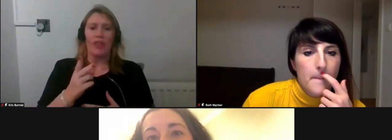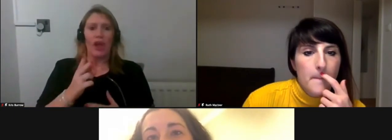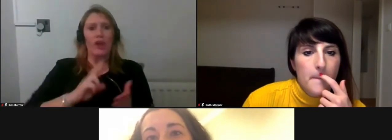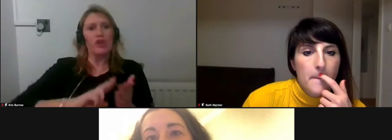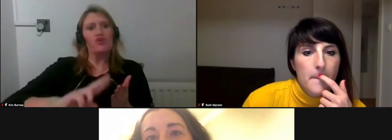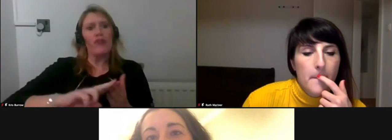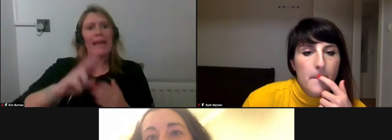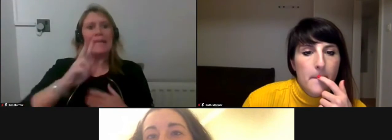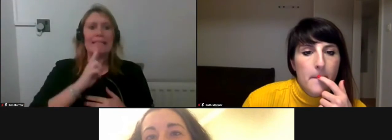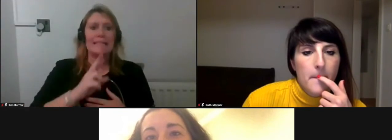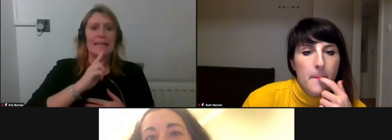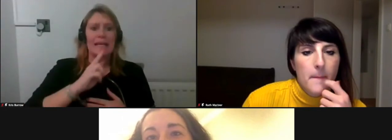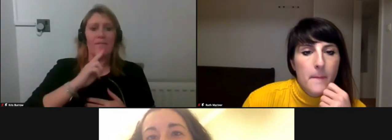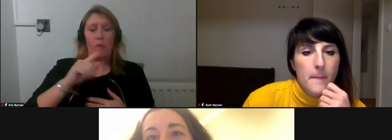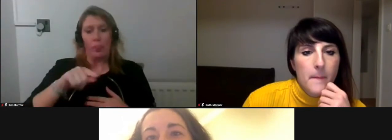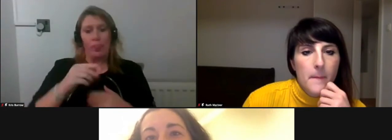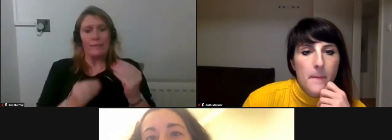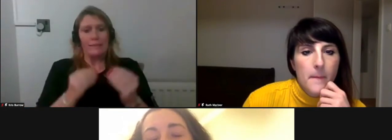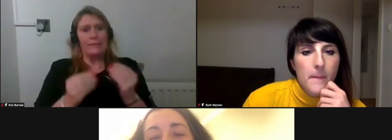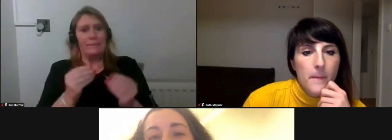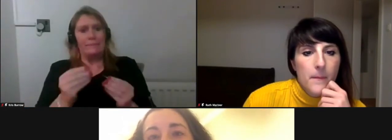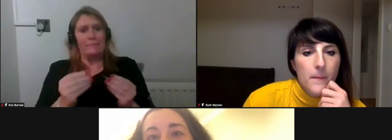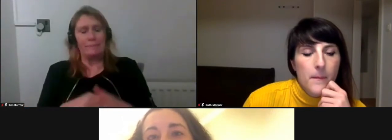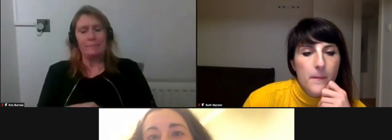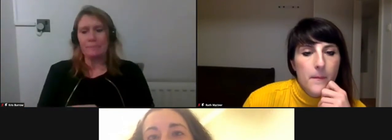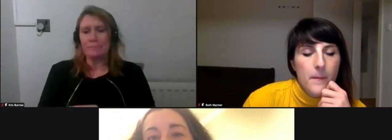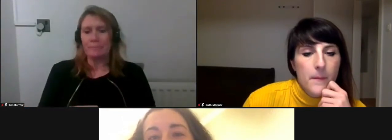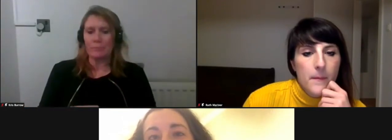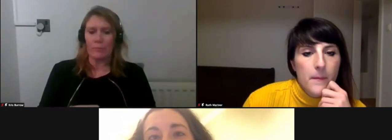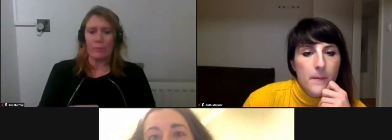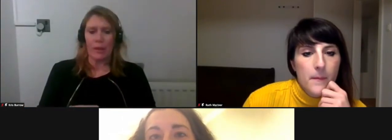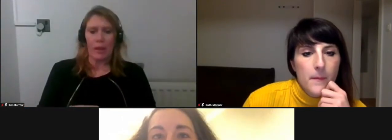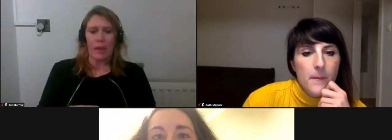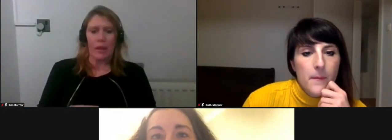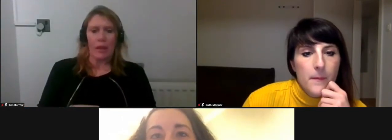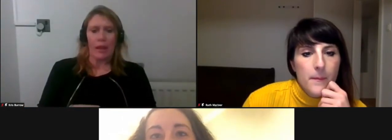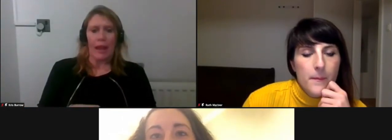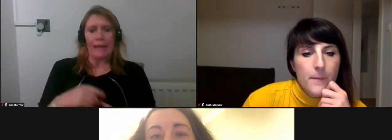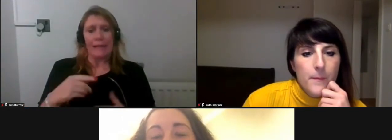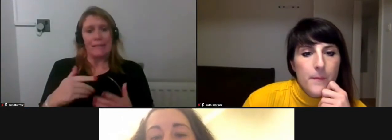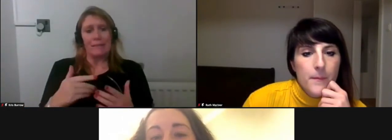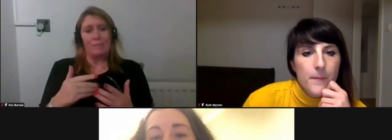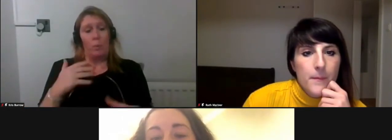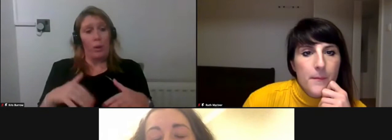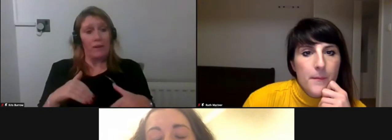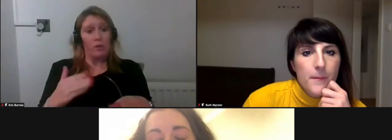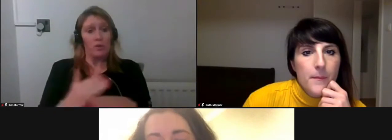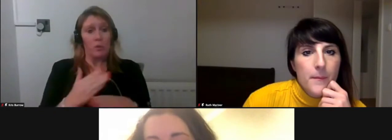brought on board by Ruth and Bethan, it's wonderful to work with them. I have very,